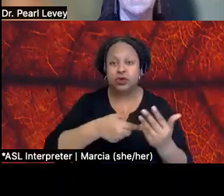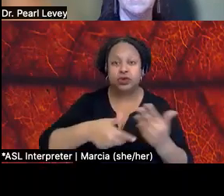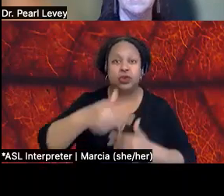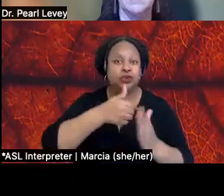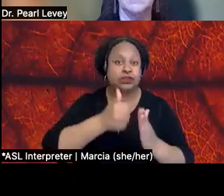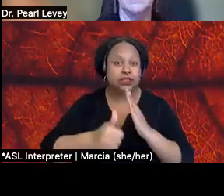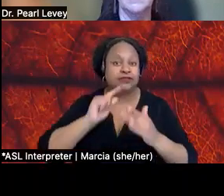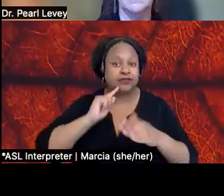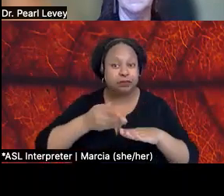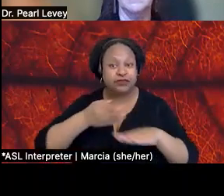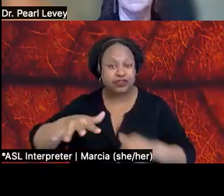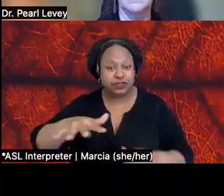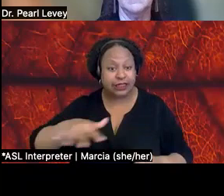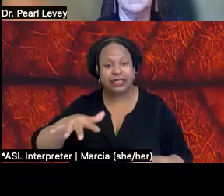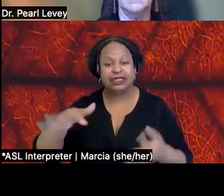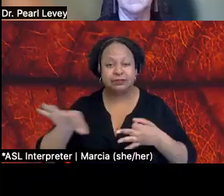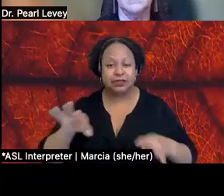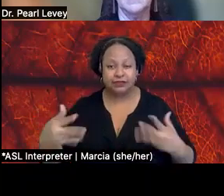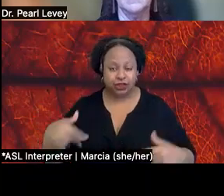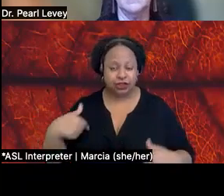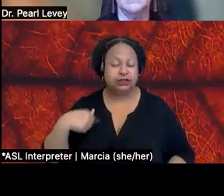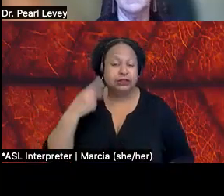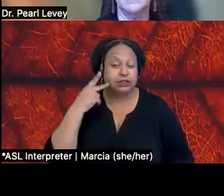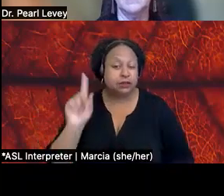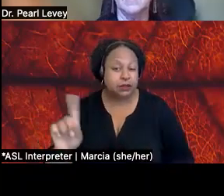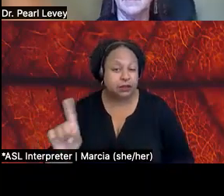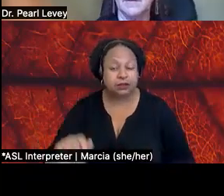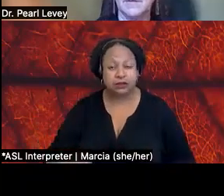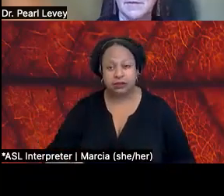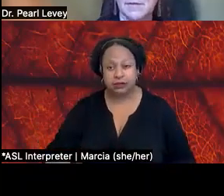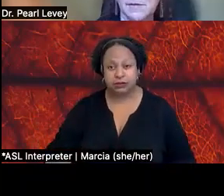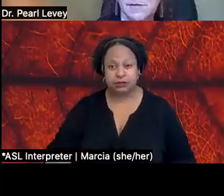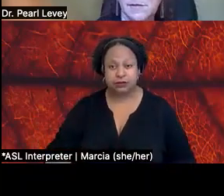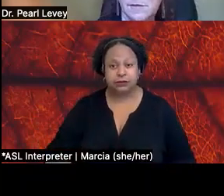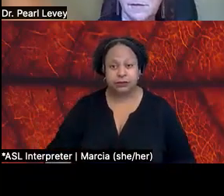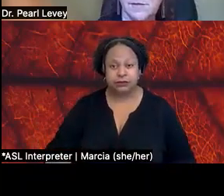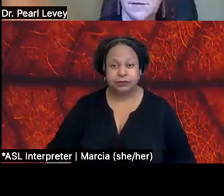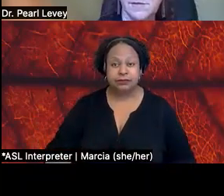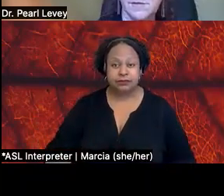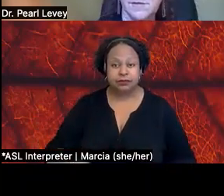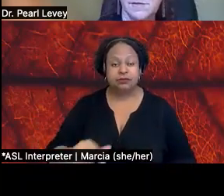We've seen this for example, probably more so with students who are on the spectrum and have